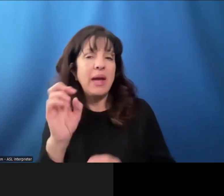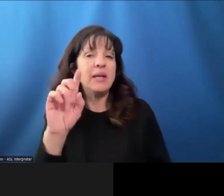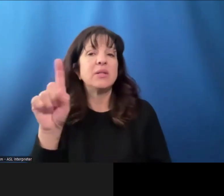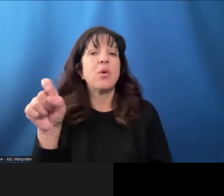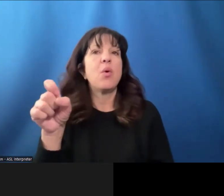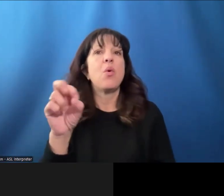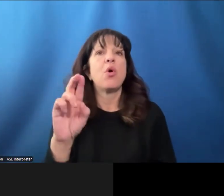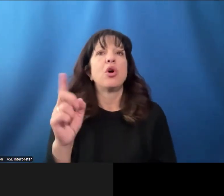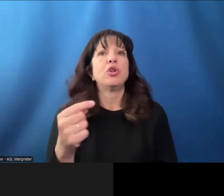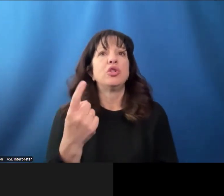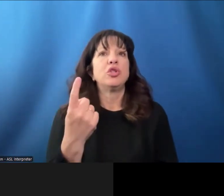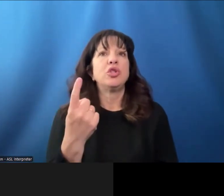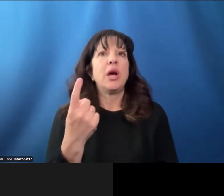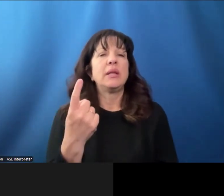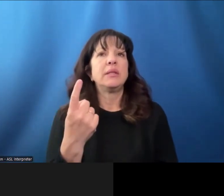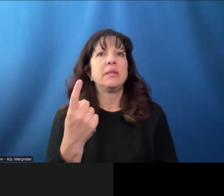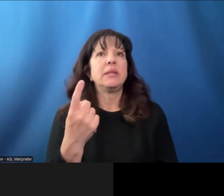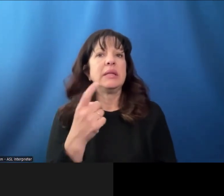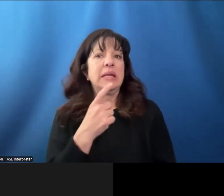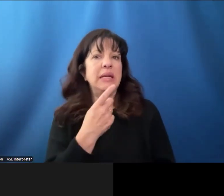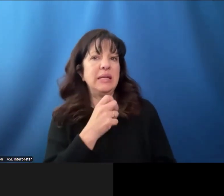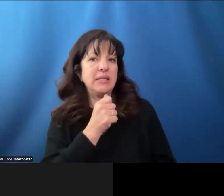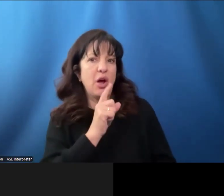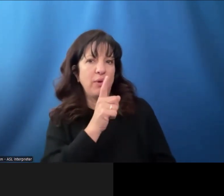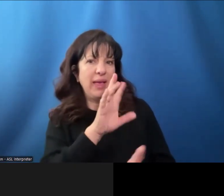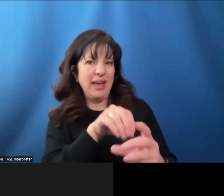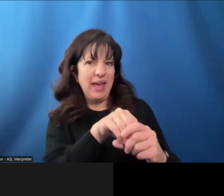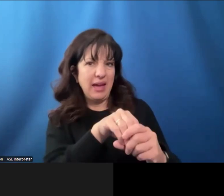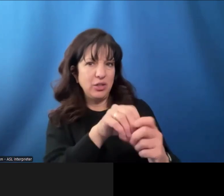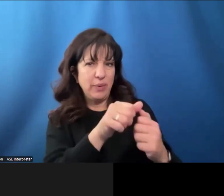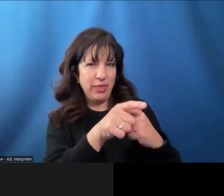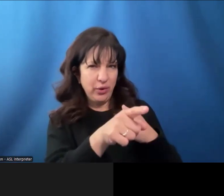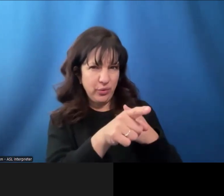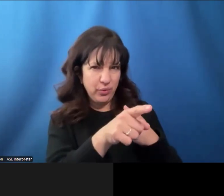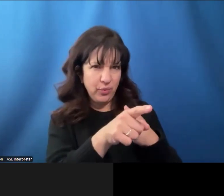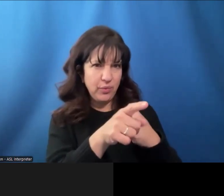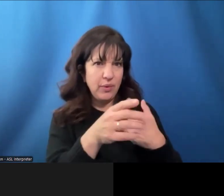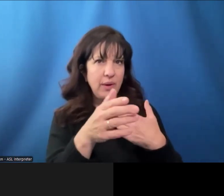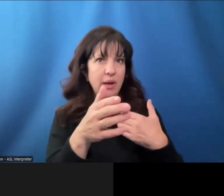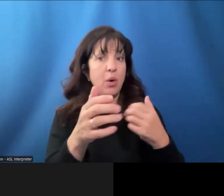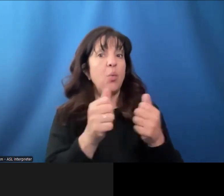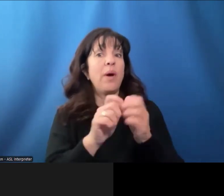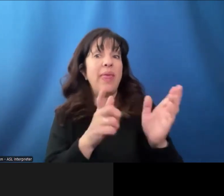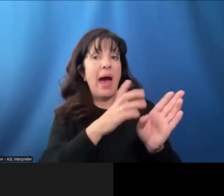his engagement with you, not quite there, even with, without the context of food.